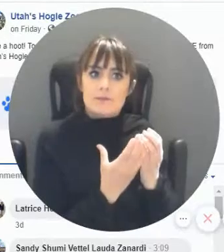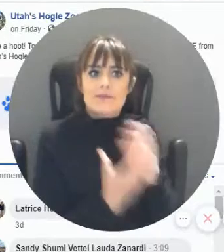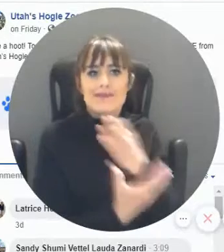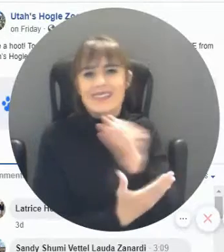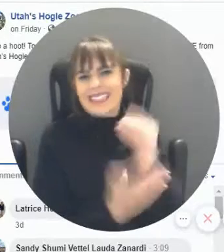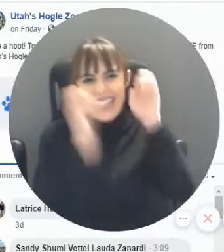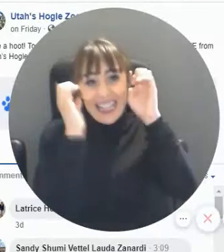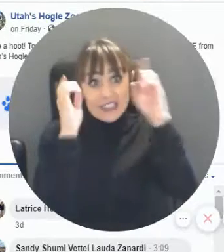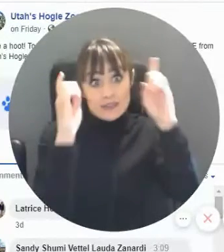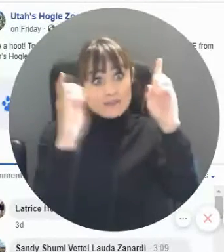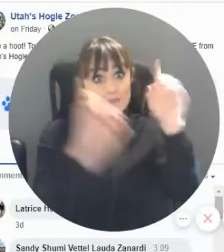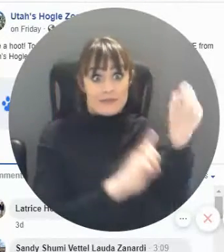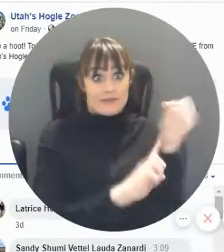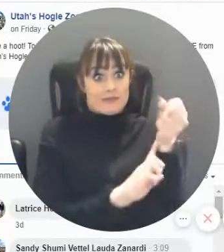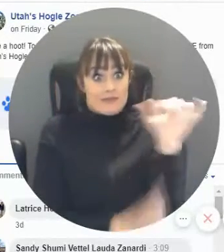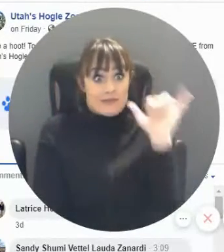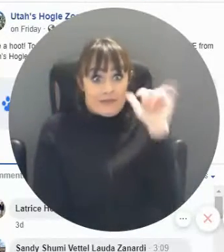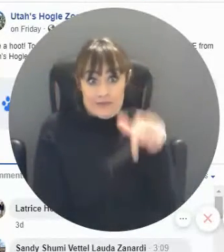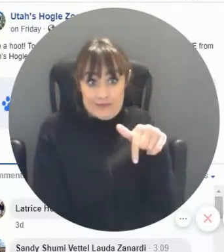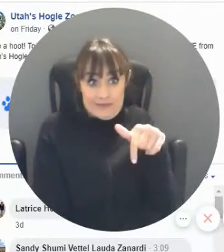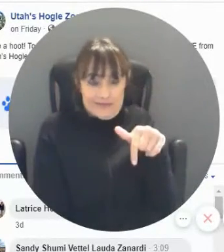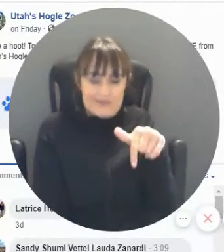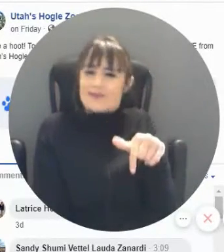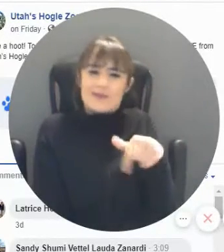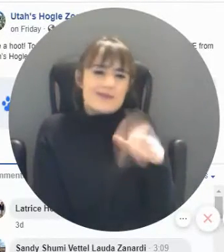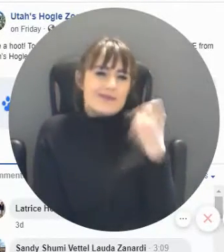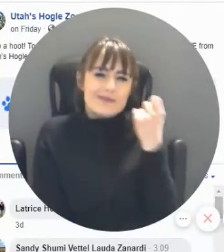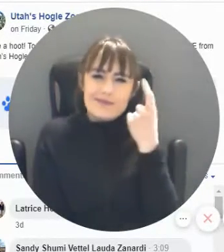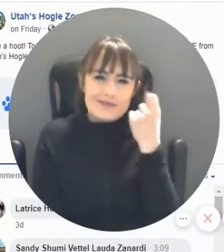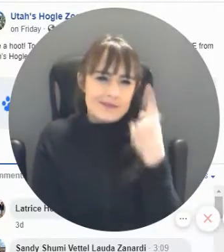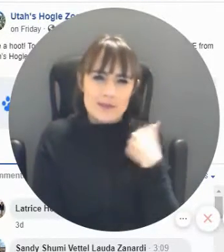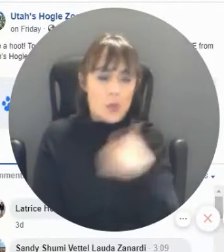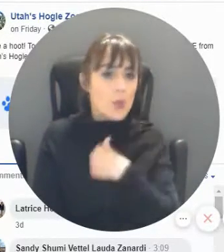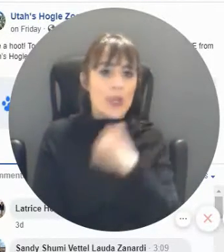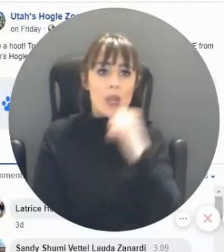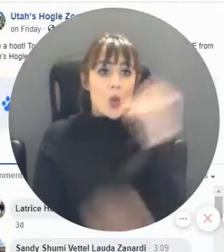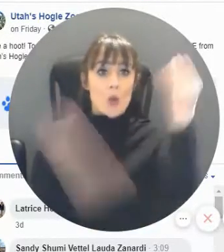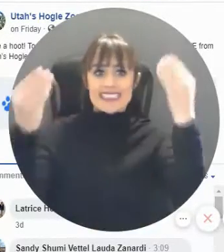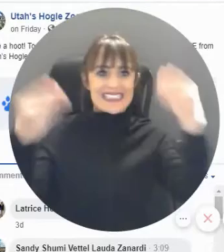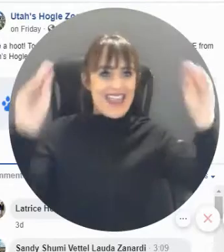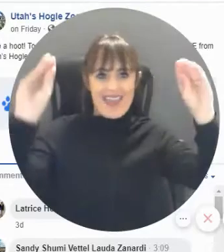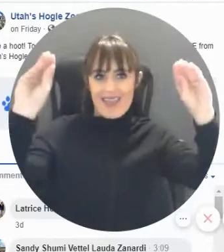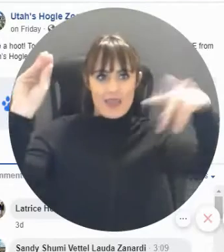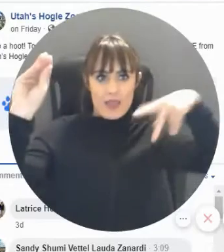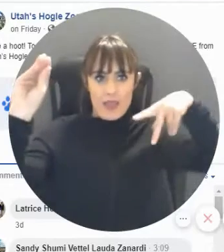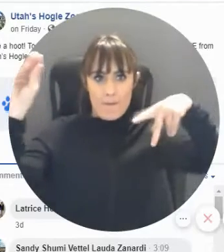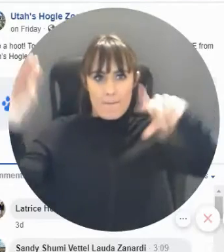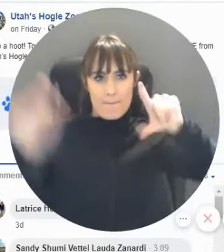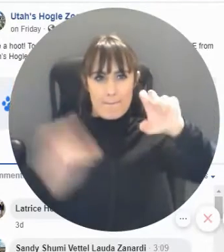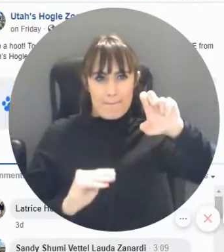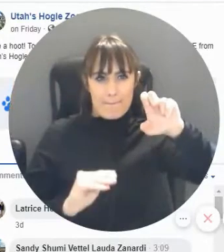As well as educational situations like this. We don't sell them at this time, but there are other online places that sell them.